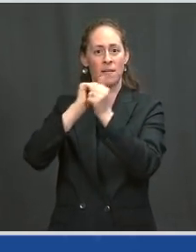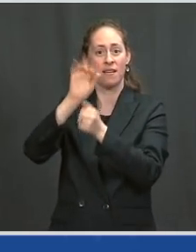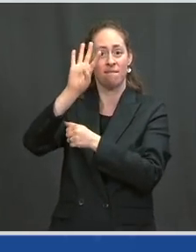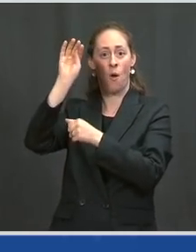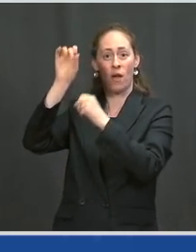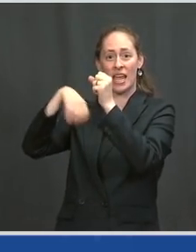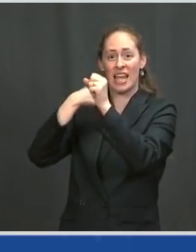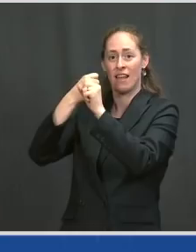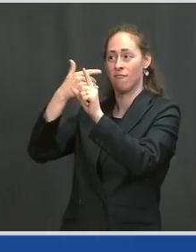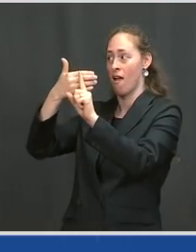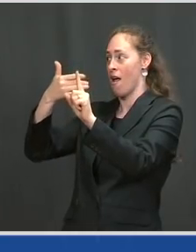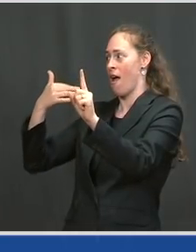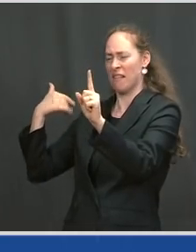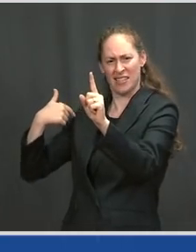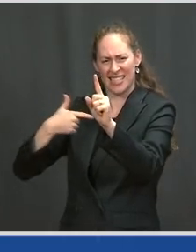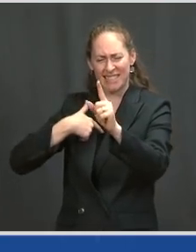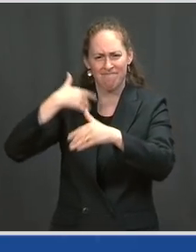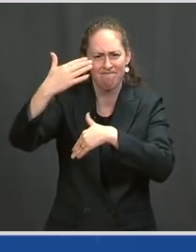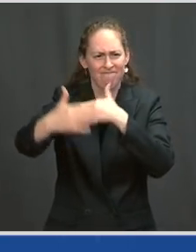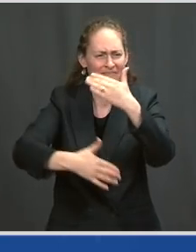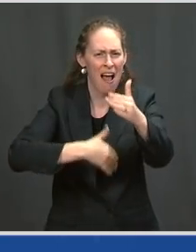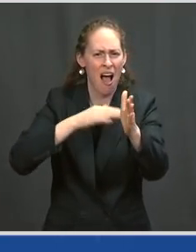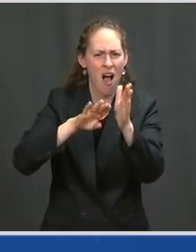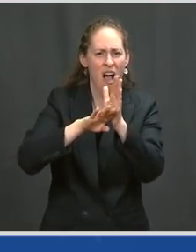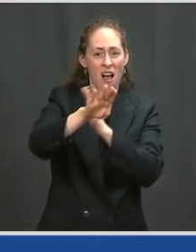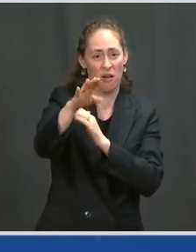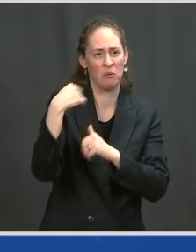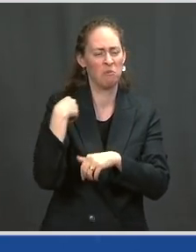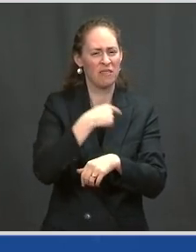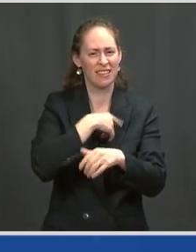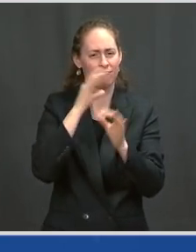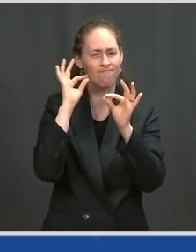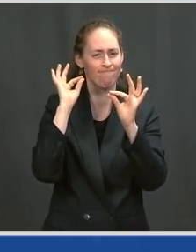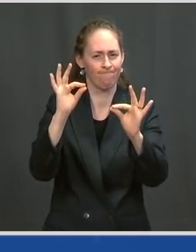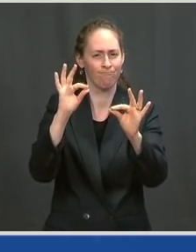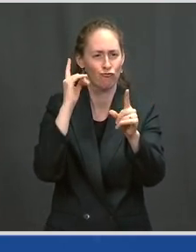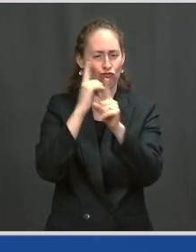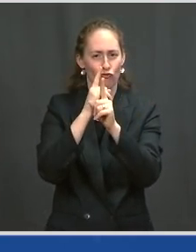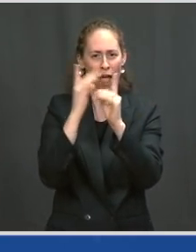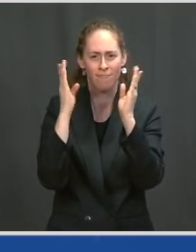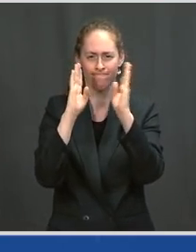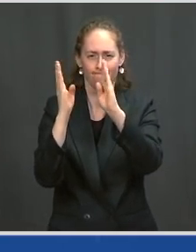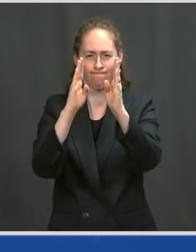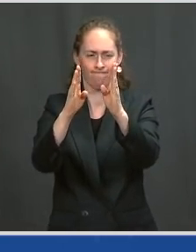So let's be clear: Our economic plan is working. I never said -- and no serious analyst ever suggested --